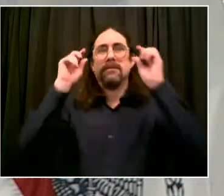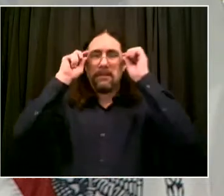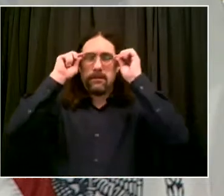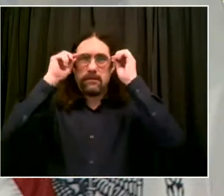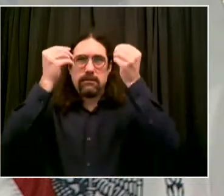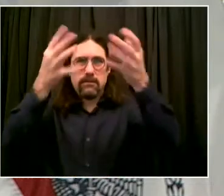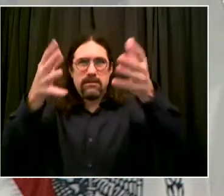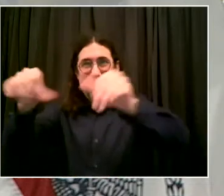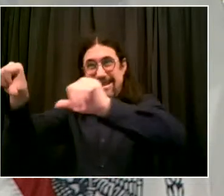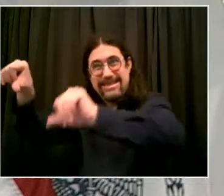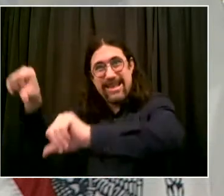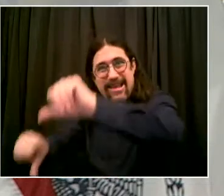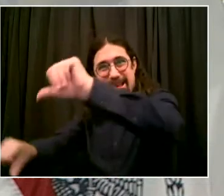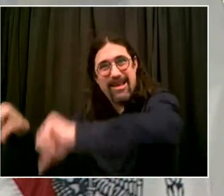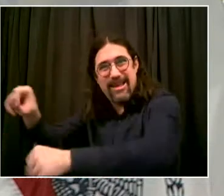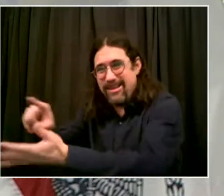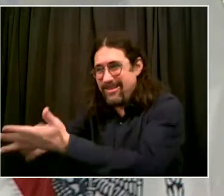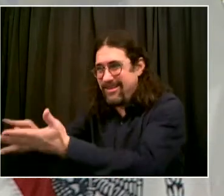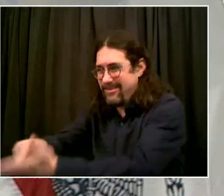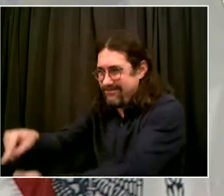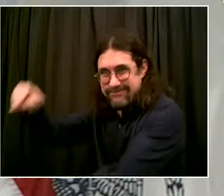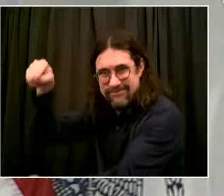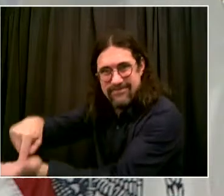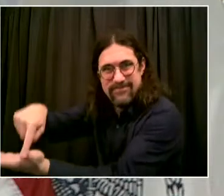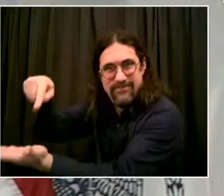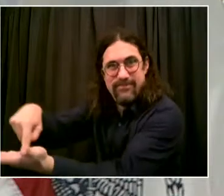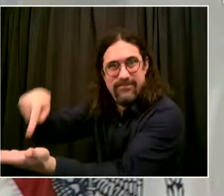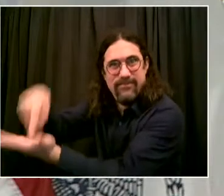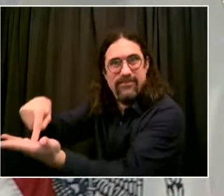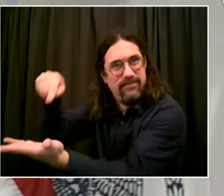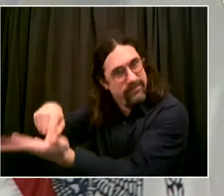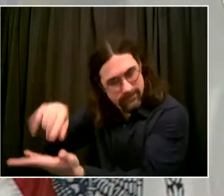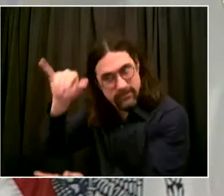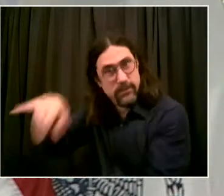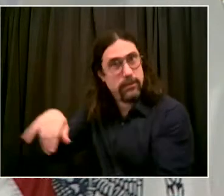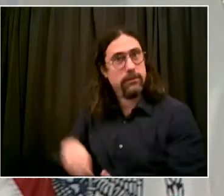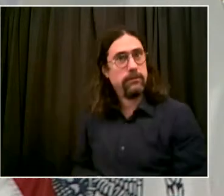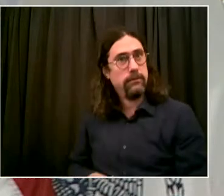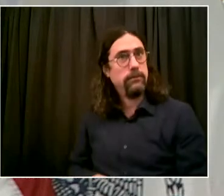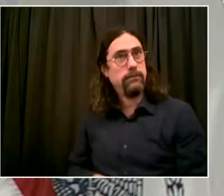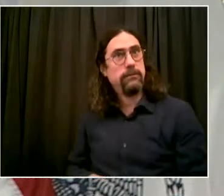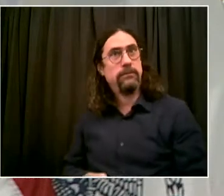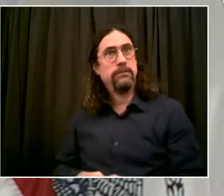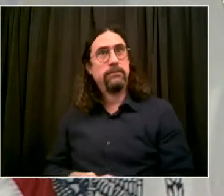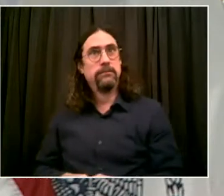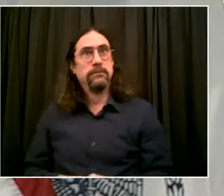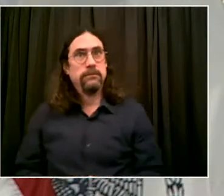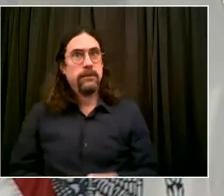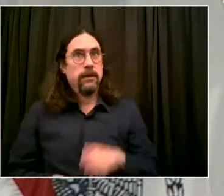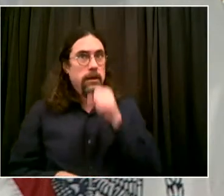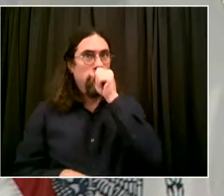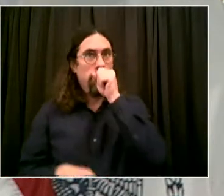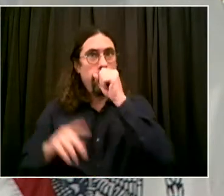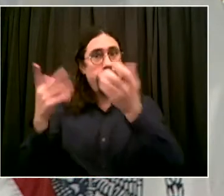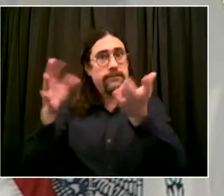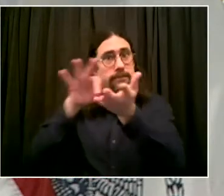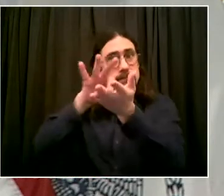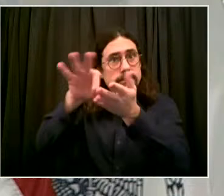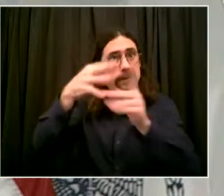IN THE SCIENCE. HE SAID THE MOST IMPORTANT WORDS, THEIR PLACES THAT HAVE SEEN THE NUMBERS COME DOWN A AND THTHN E THEY REOPEN